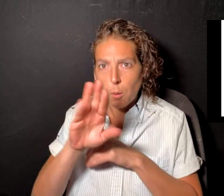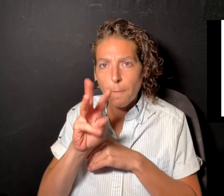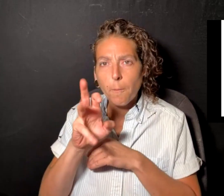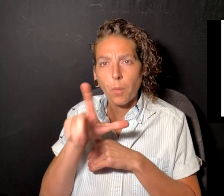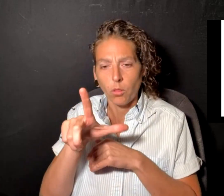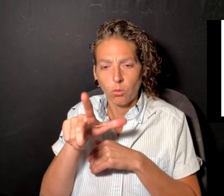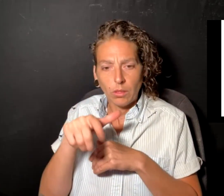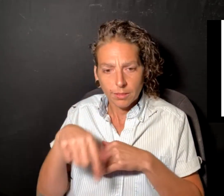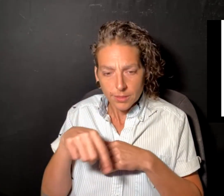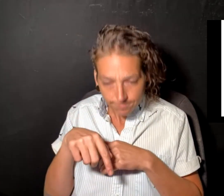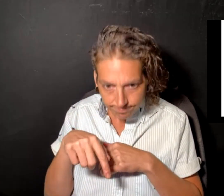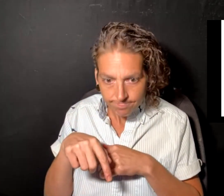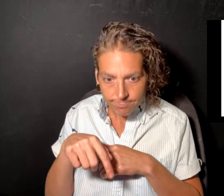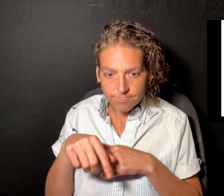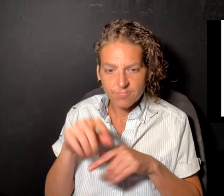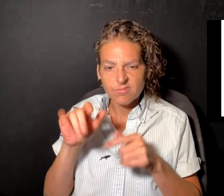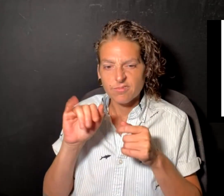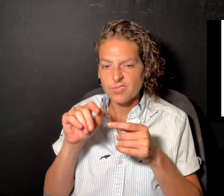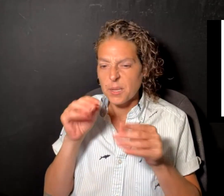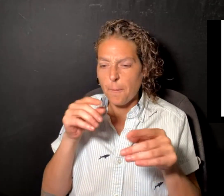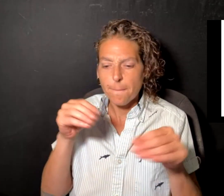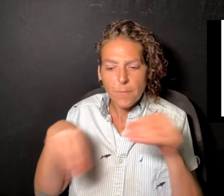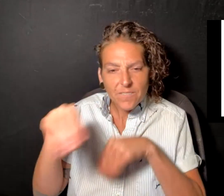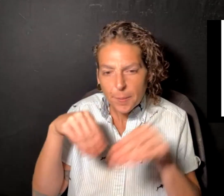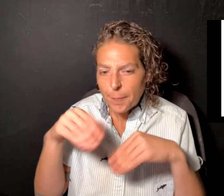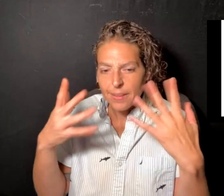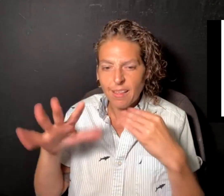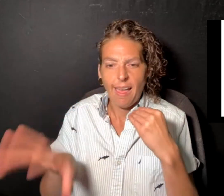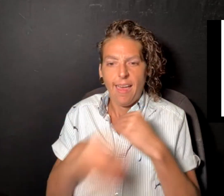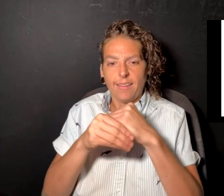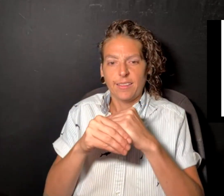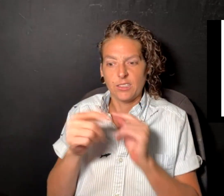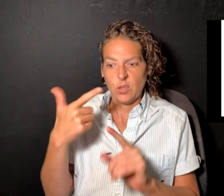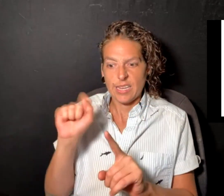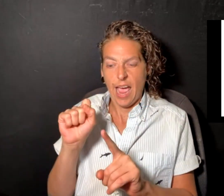In addition to the gas, that's when you need to see a doctor.